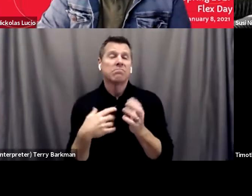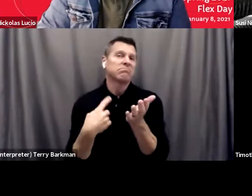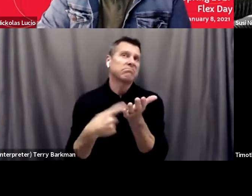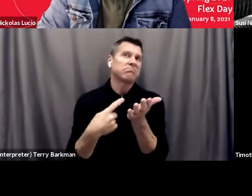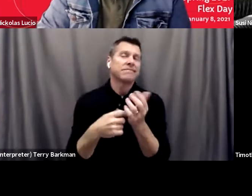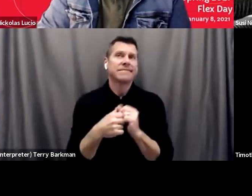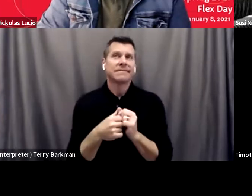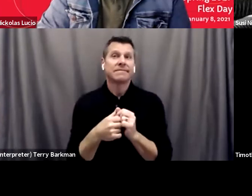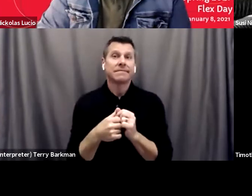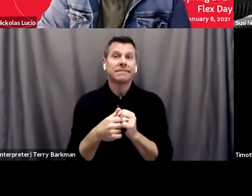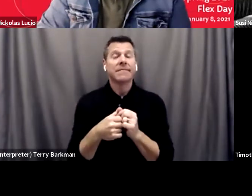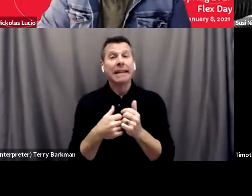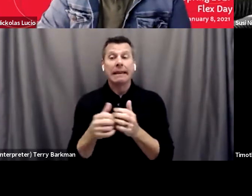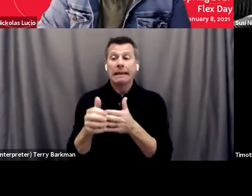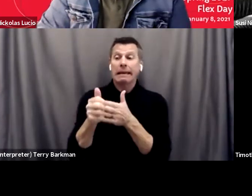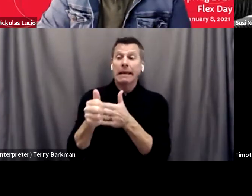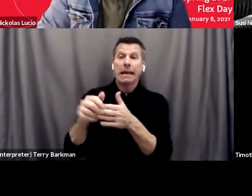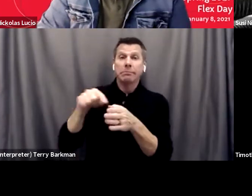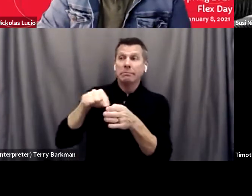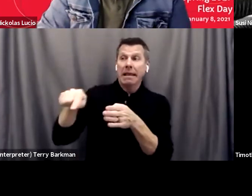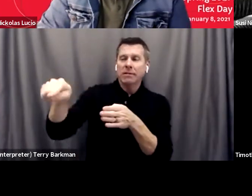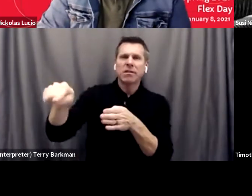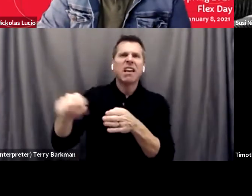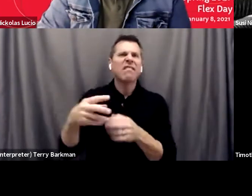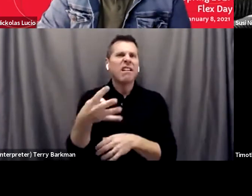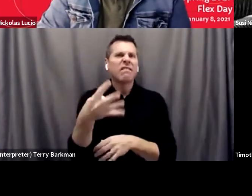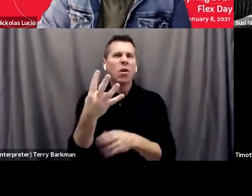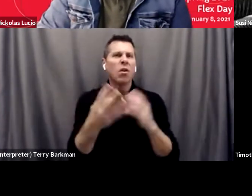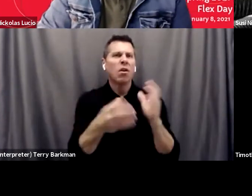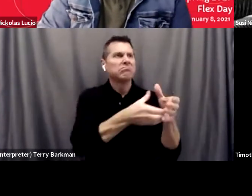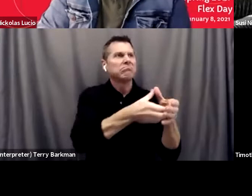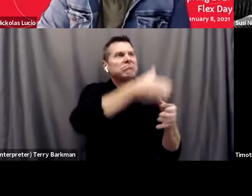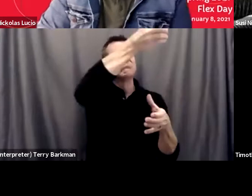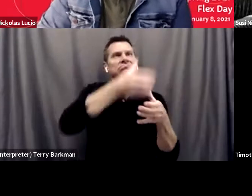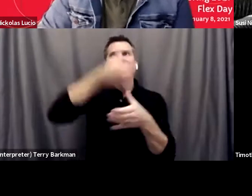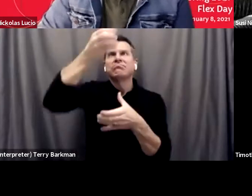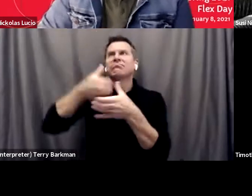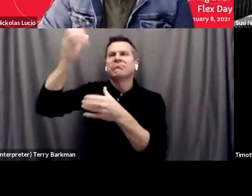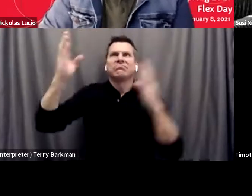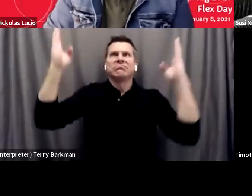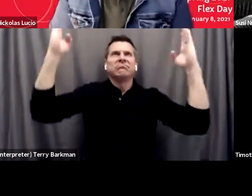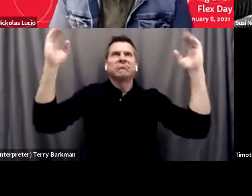with guided pathways, they have these four pillars that they've identified. And these four pillars are what really provide the the